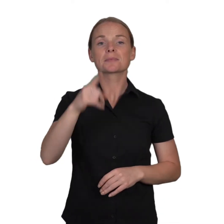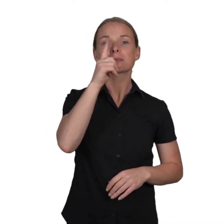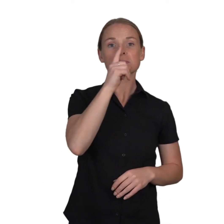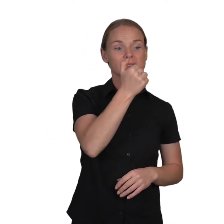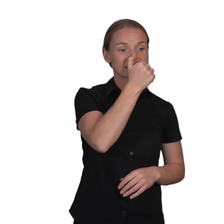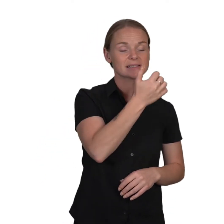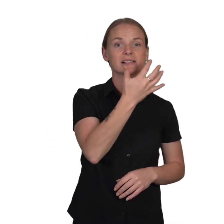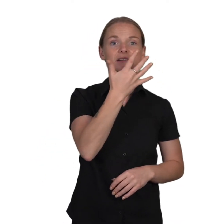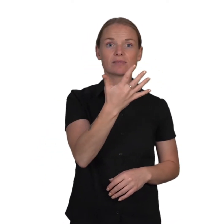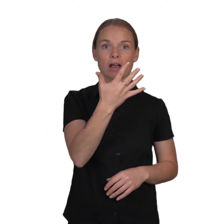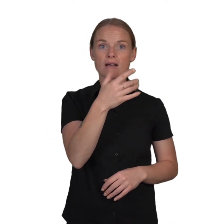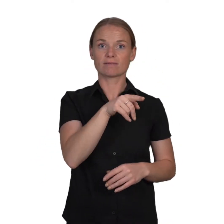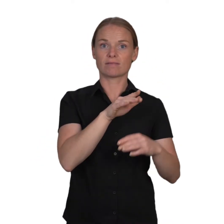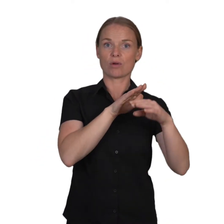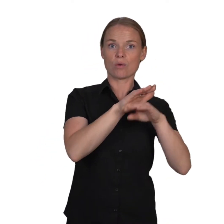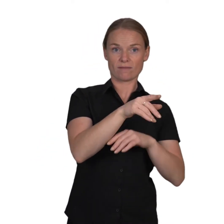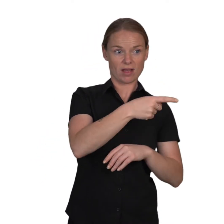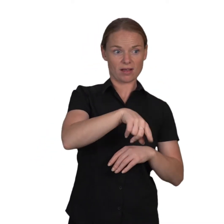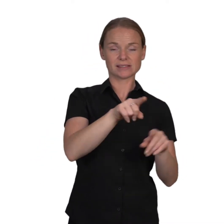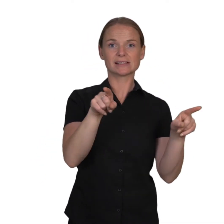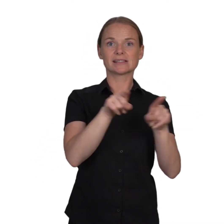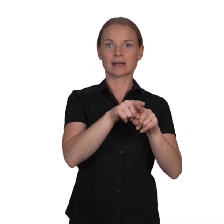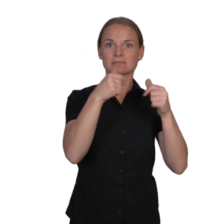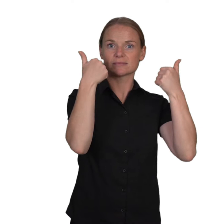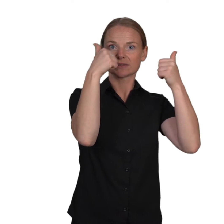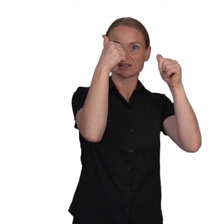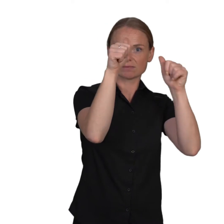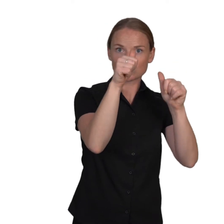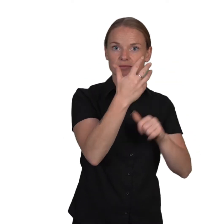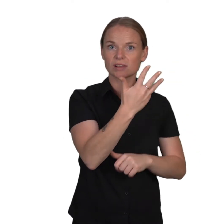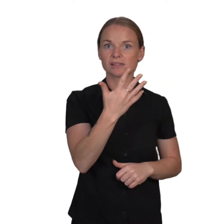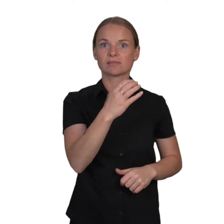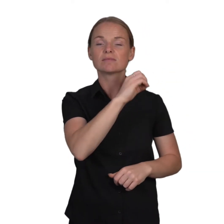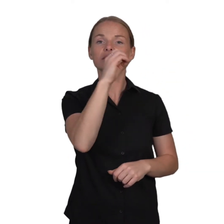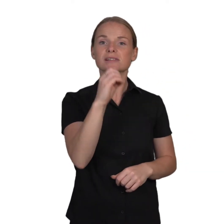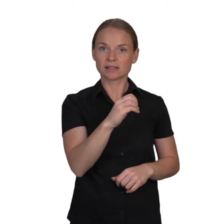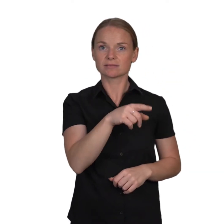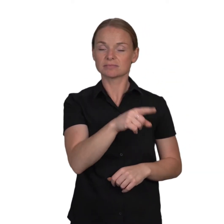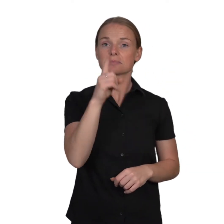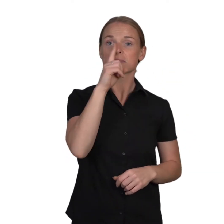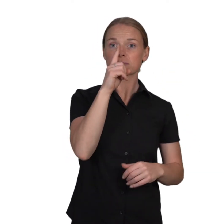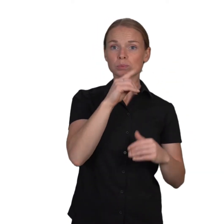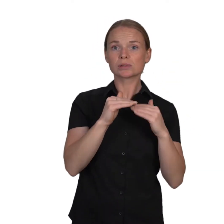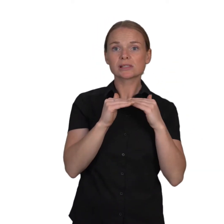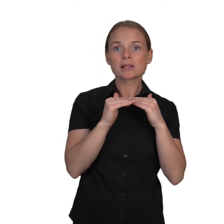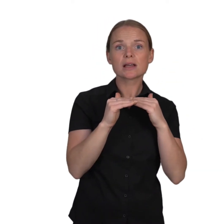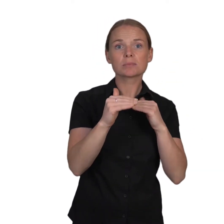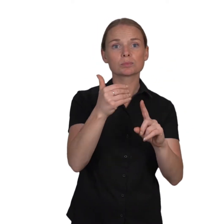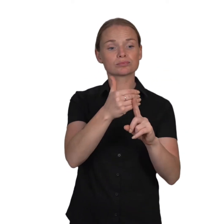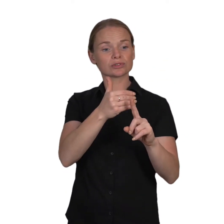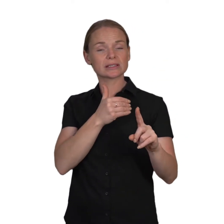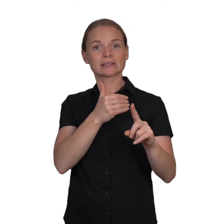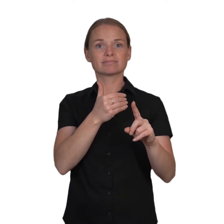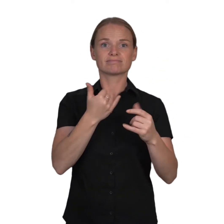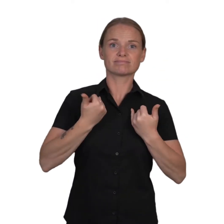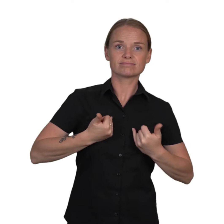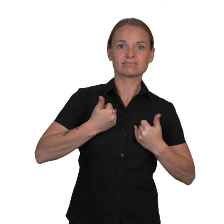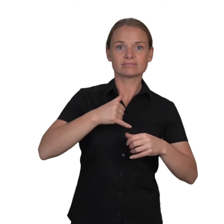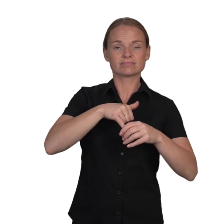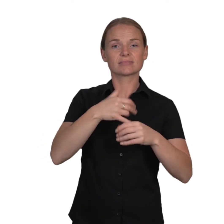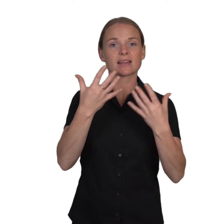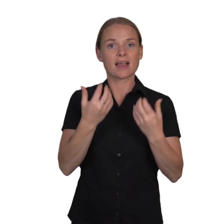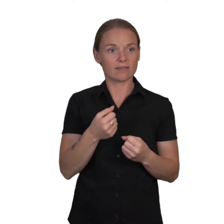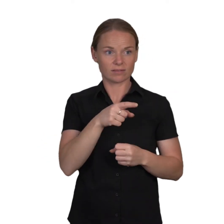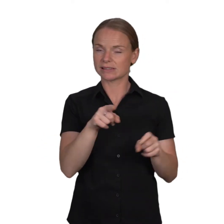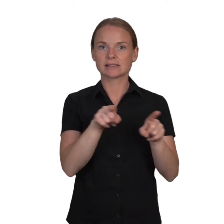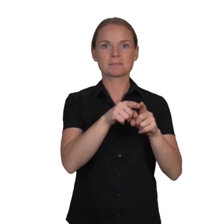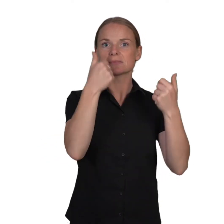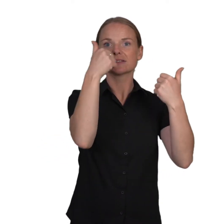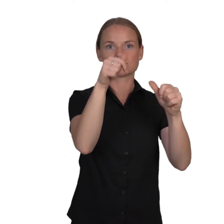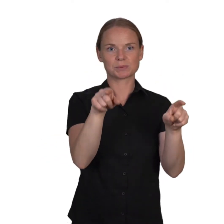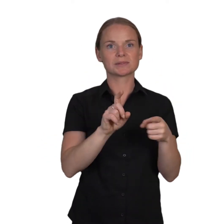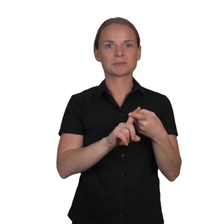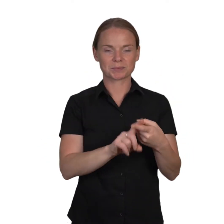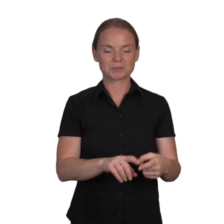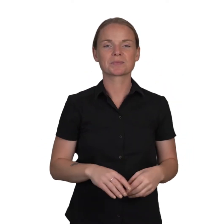It was equally effective in people over the age of 65 years, as well as people with some stable pre-existing medical conditions.